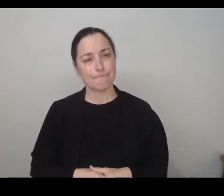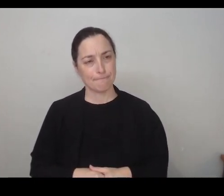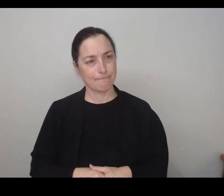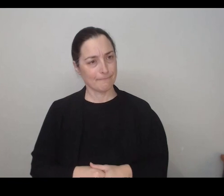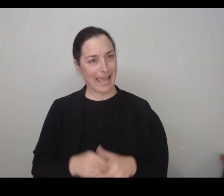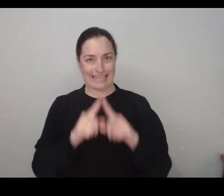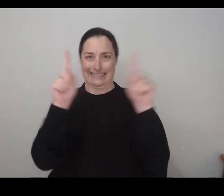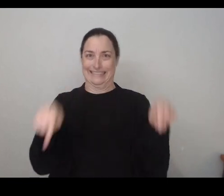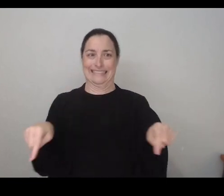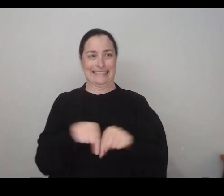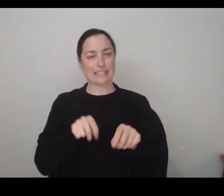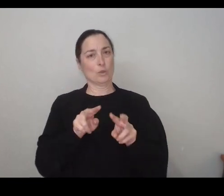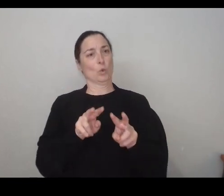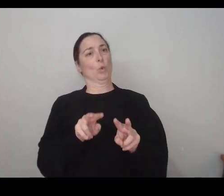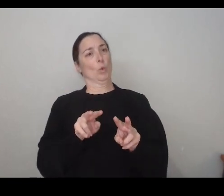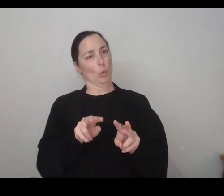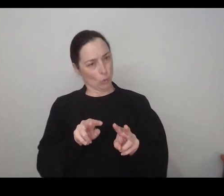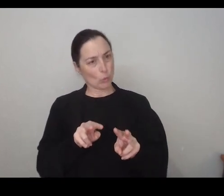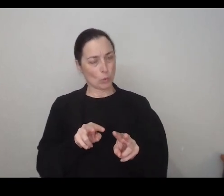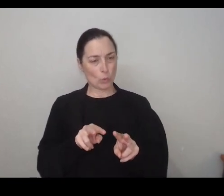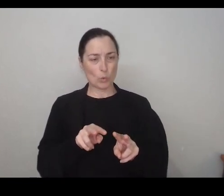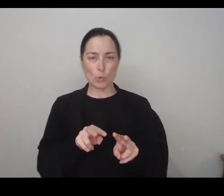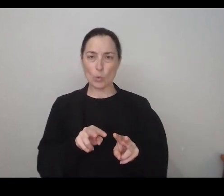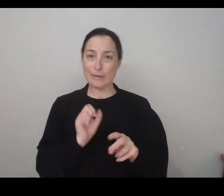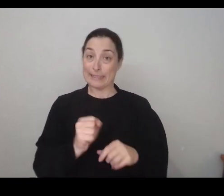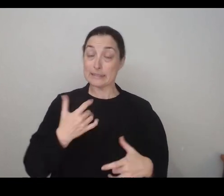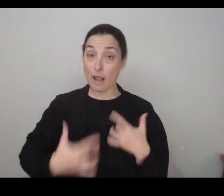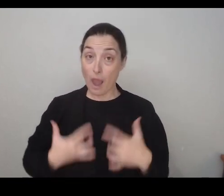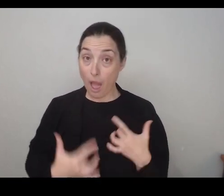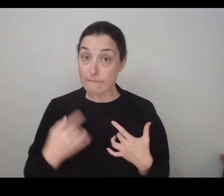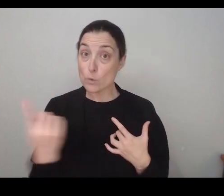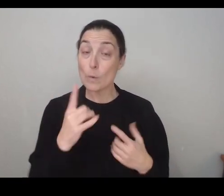that the main figures in his life are no more Pissarro,